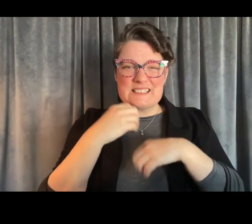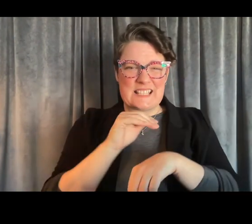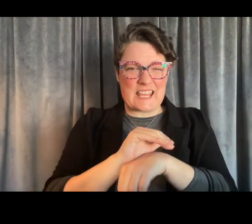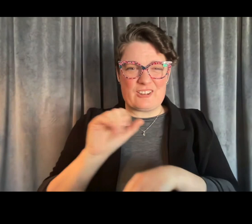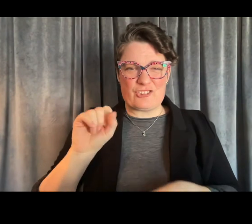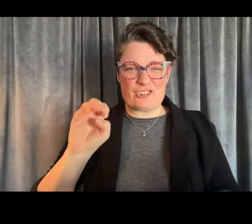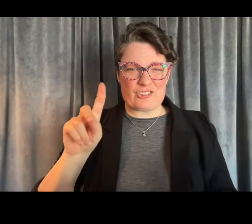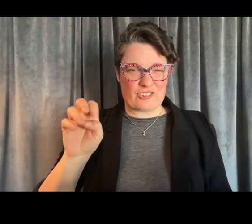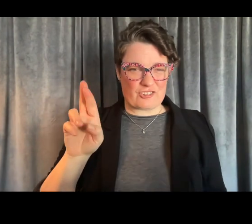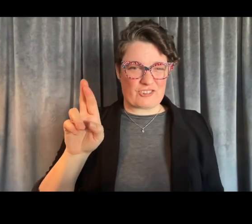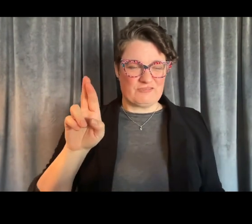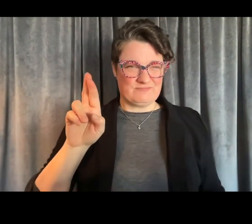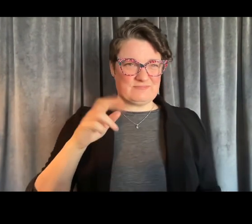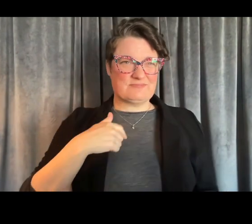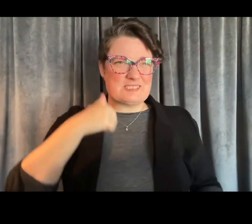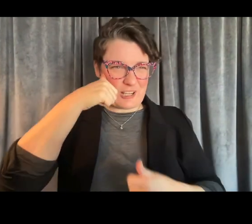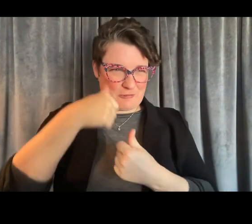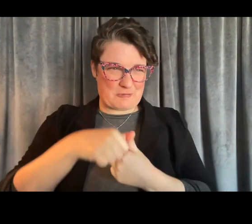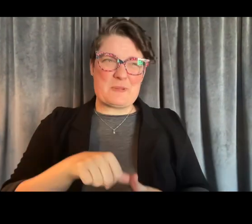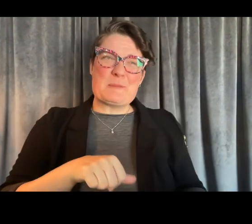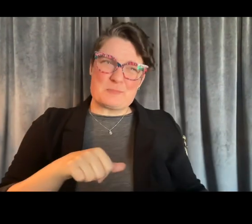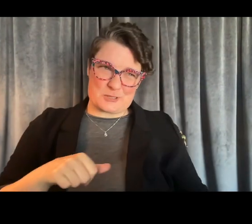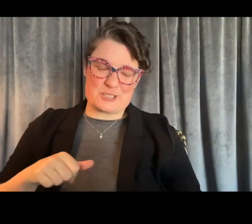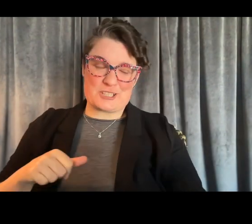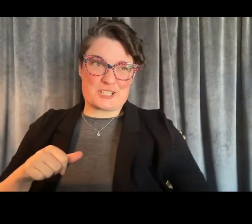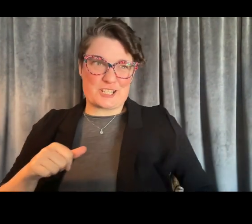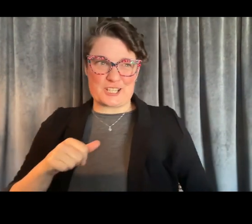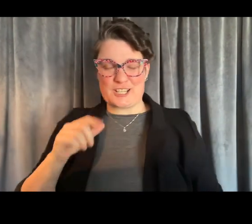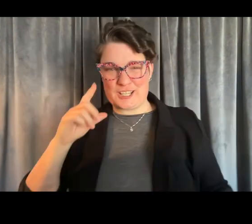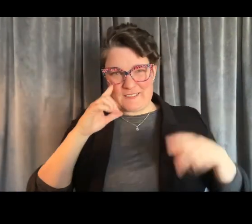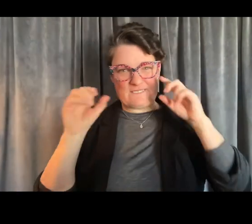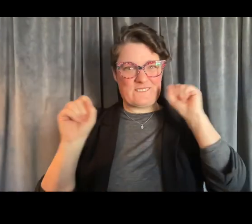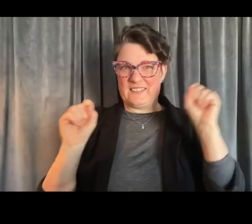And I mean, I remember it really vividly cuz it was one of my first adult